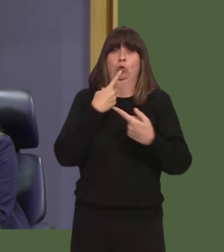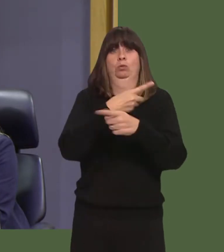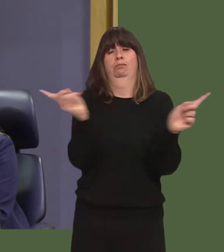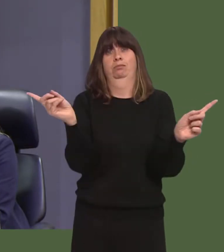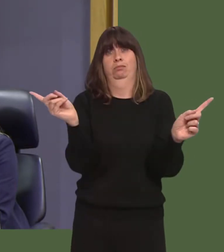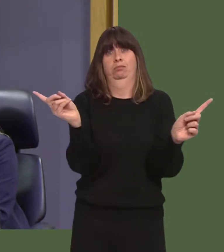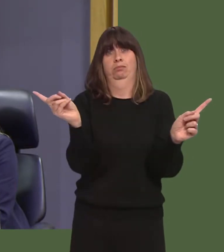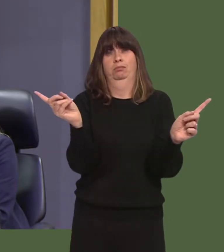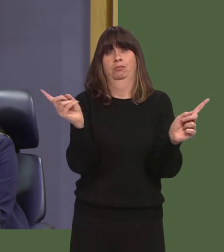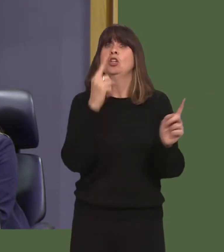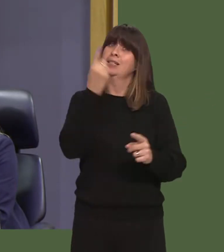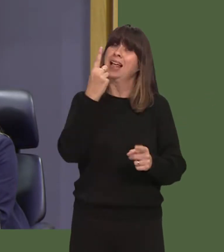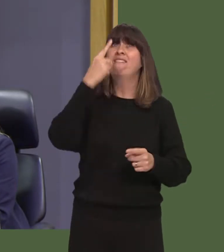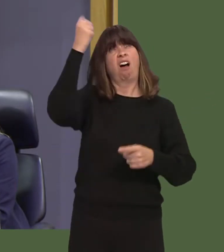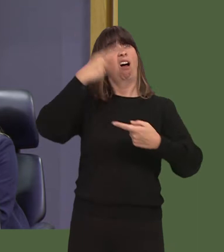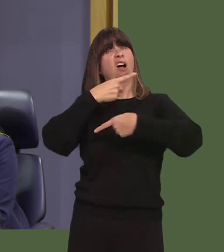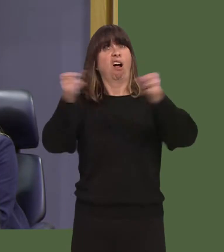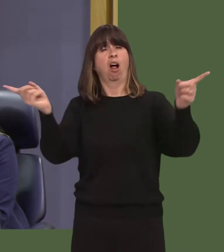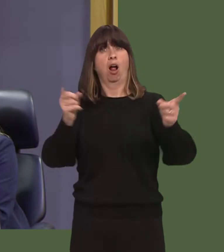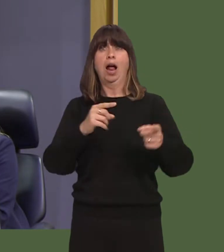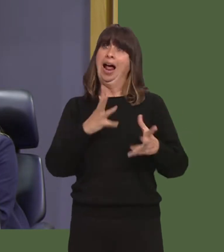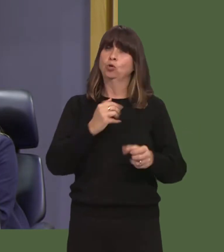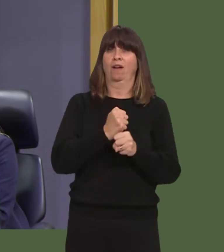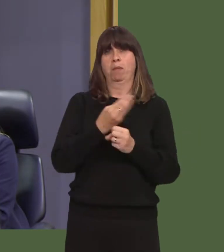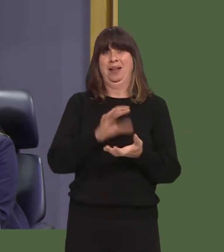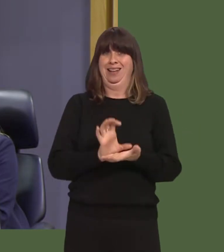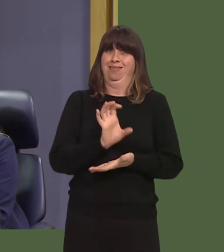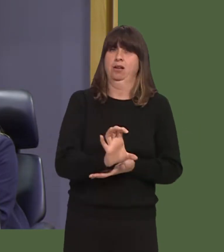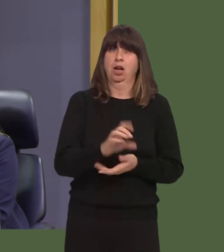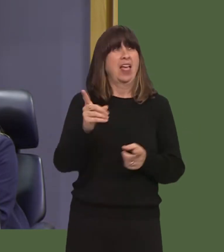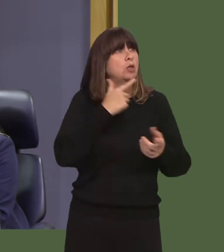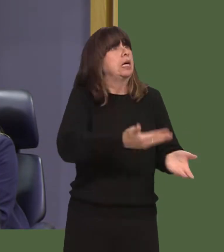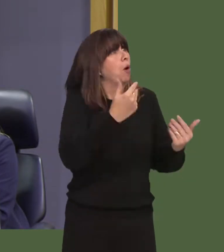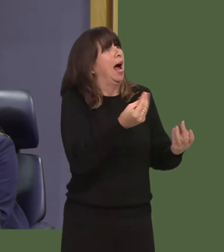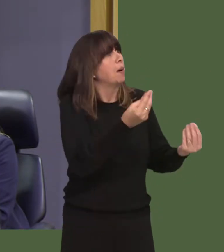It was literally dragged out of you, but you're now yet again refusing to say whether the